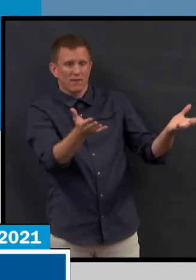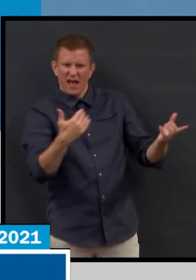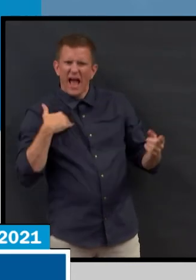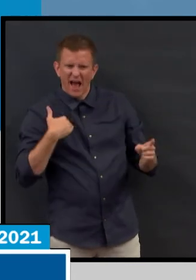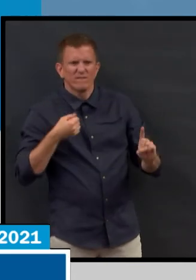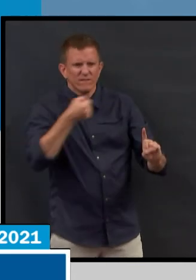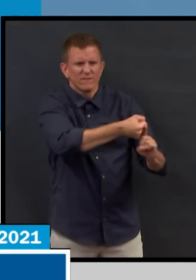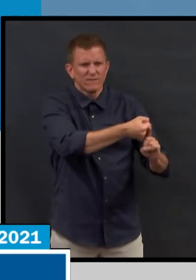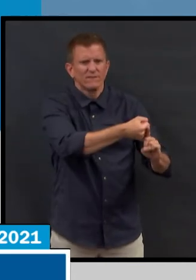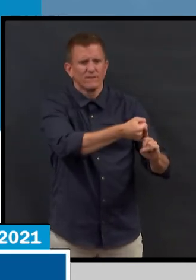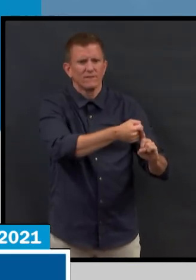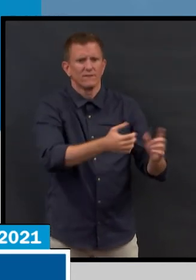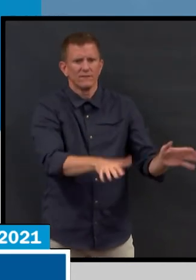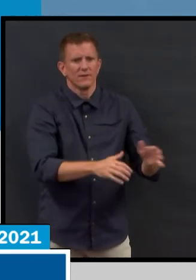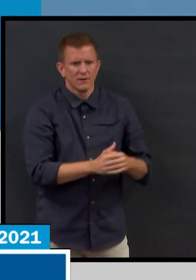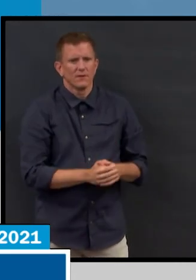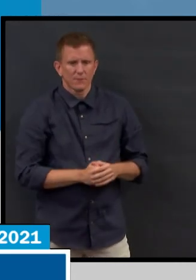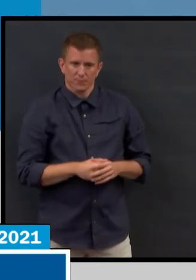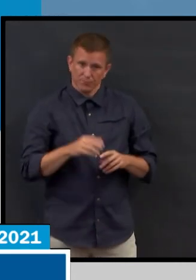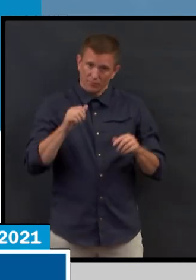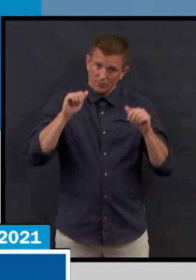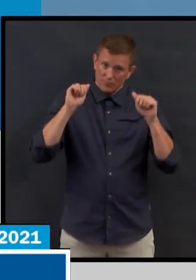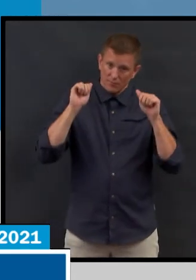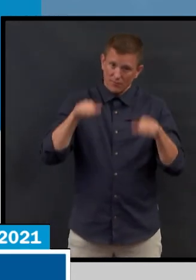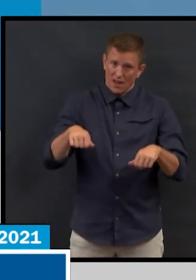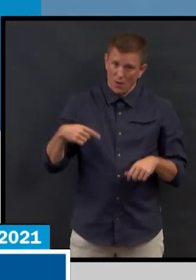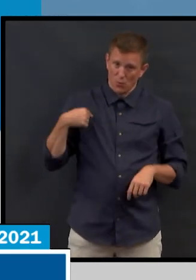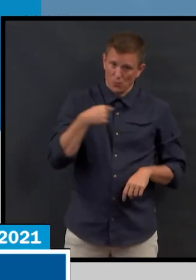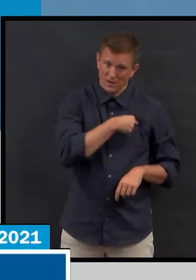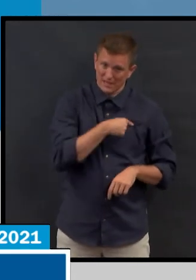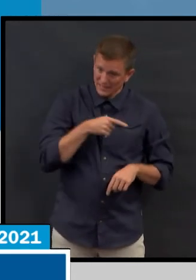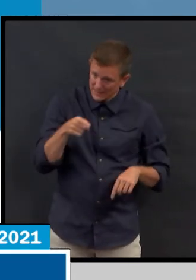what would it what should be there but i can tell you that a priority for the city of denver